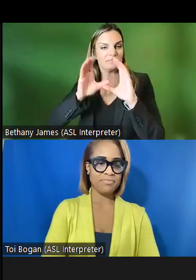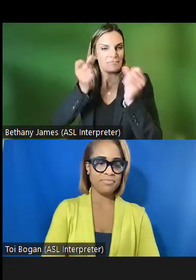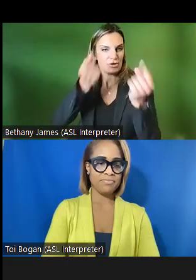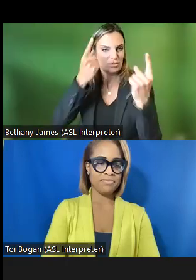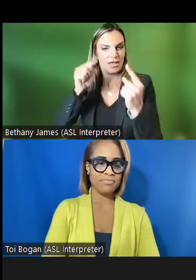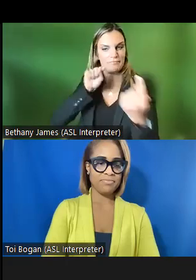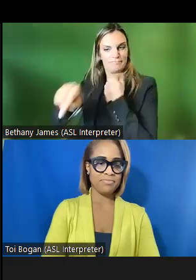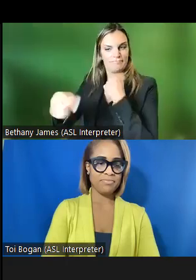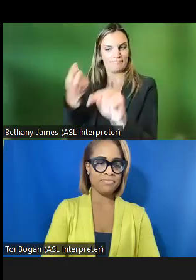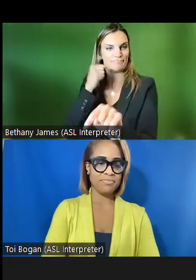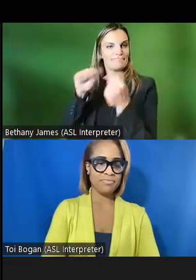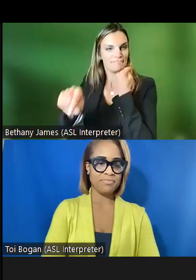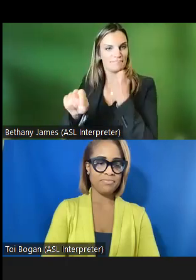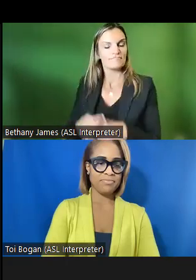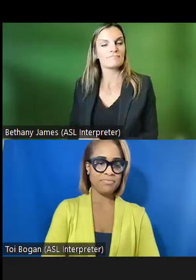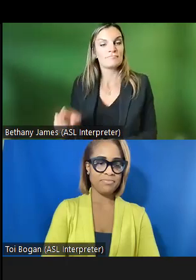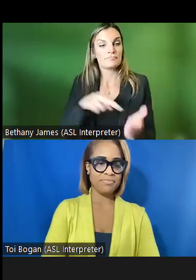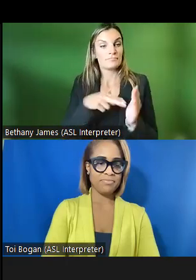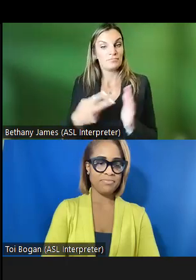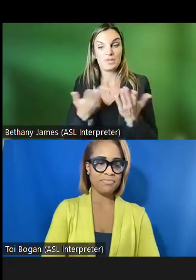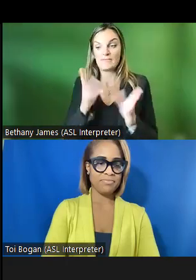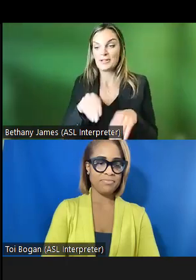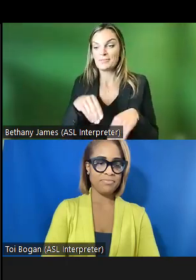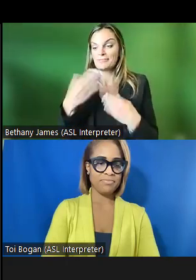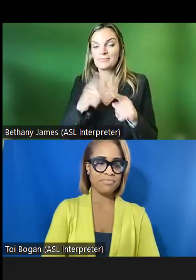And this may require providing auxiliary aids and services to that person.